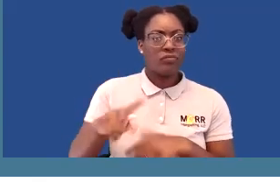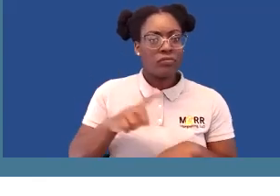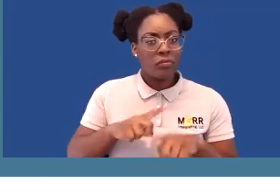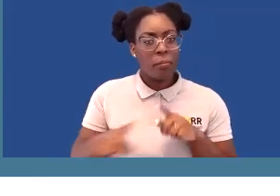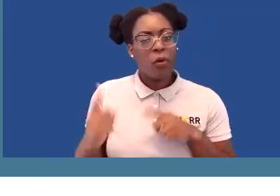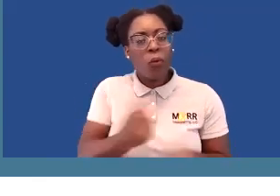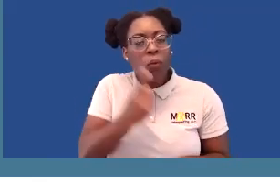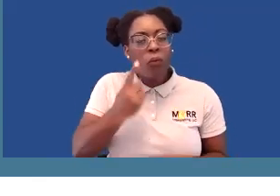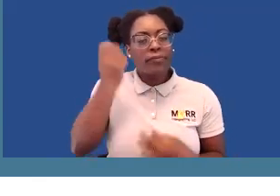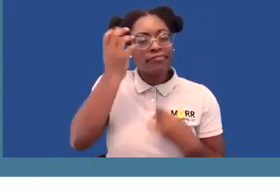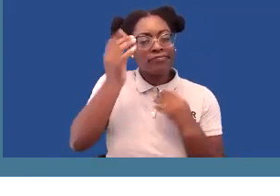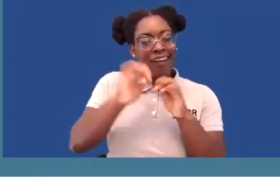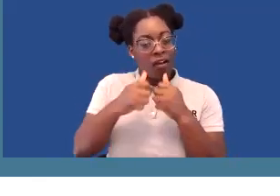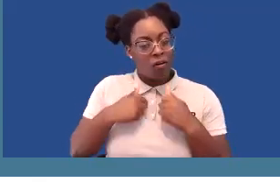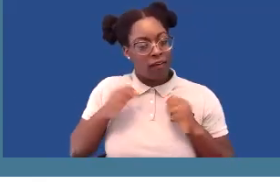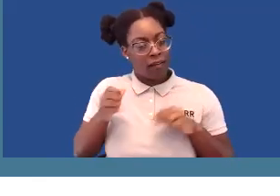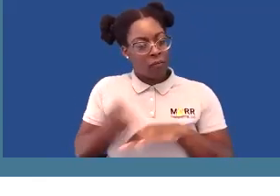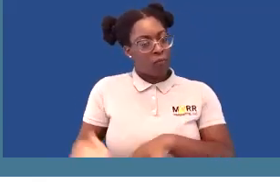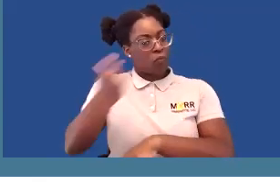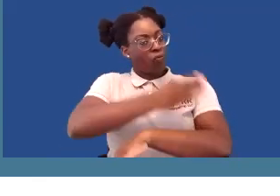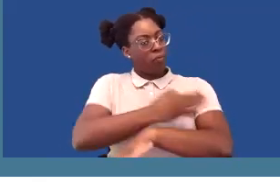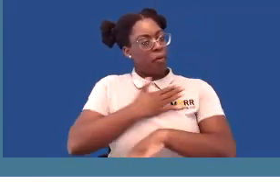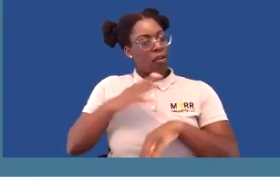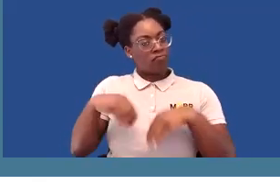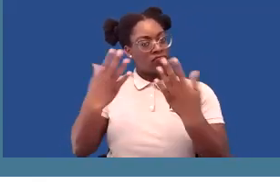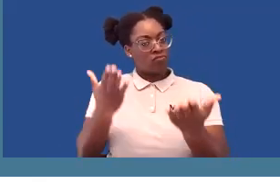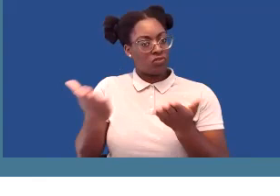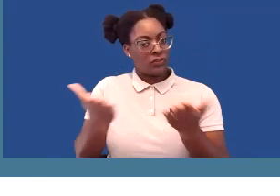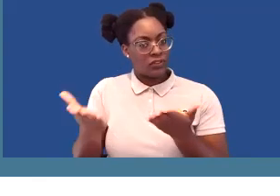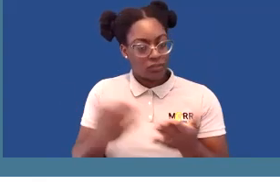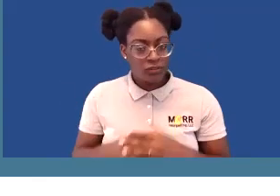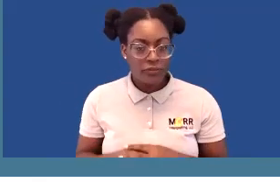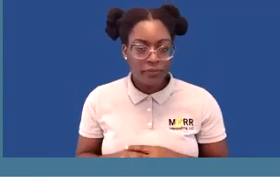It's very similar to the writing cycle, right, that we work with students on.